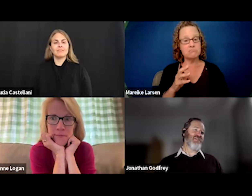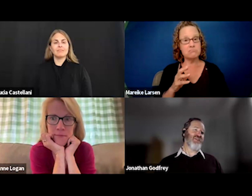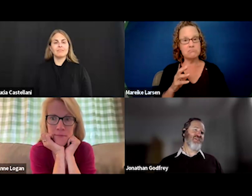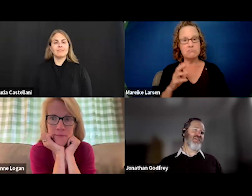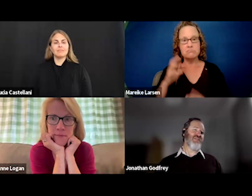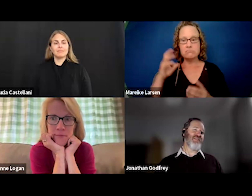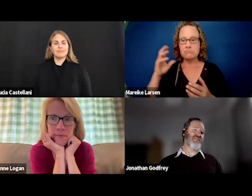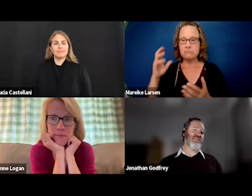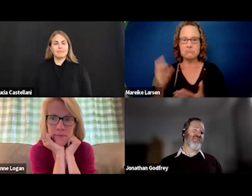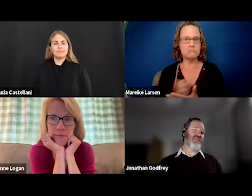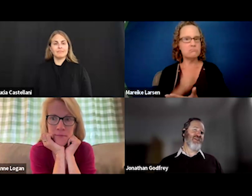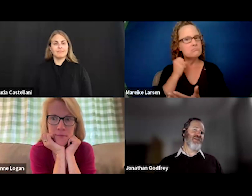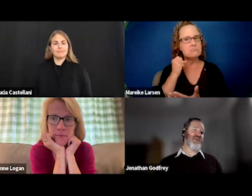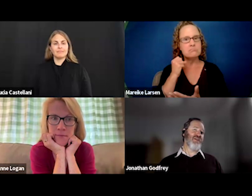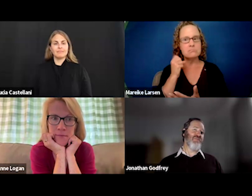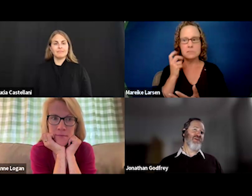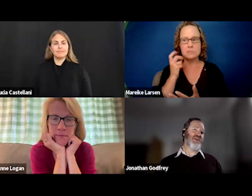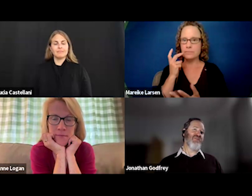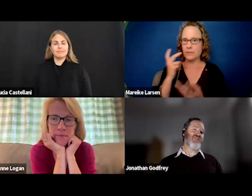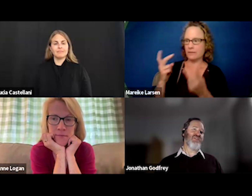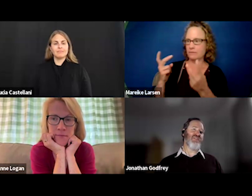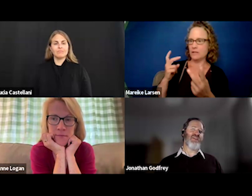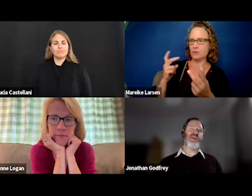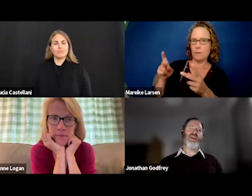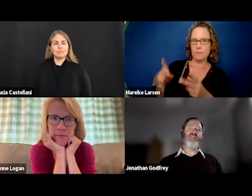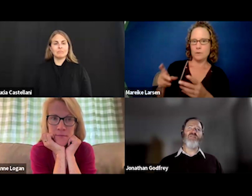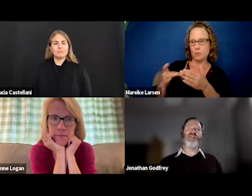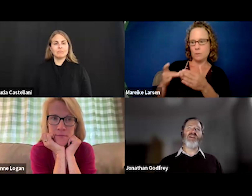as a means of assistance even when